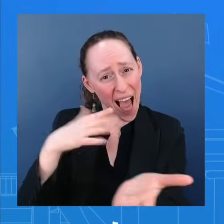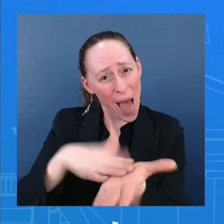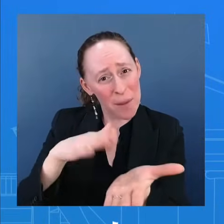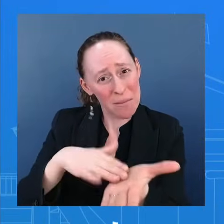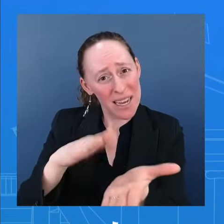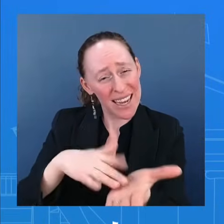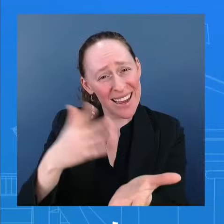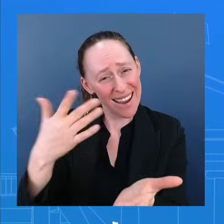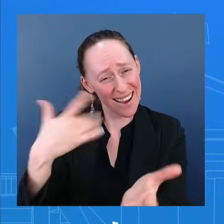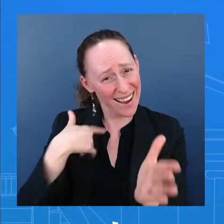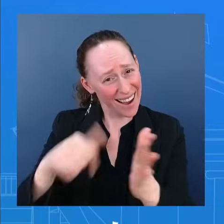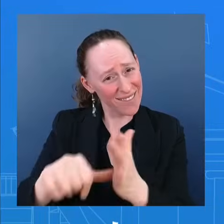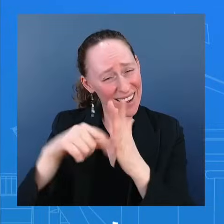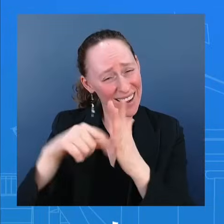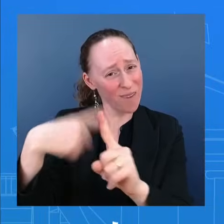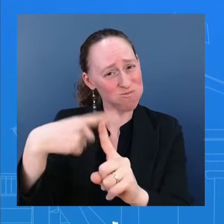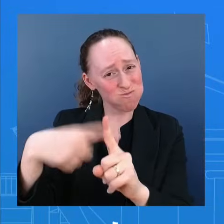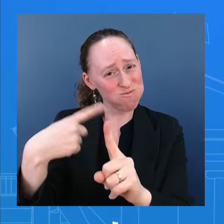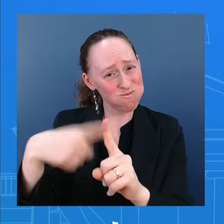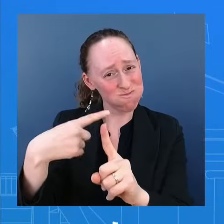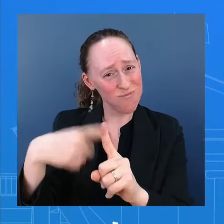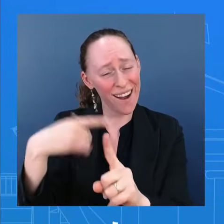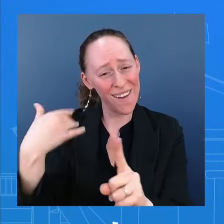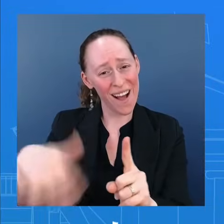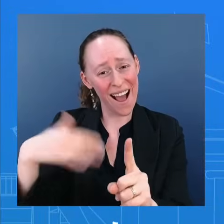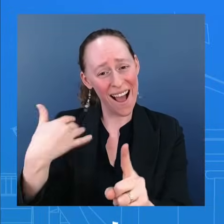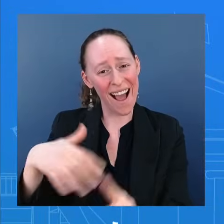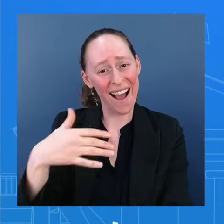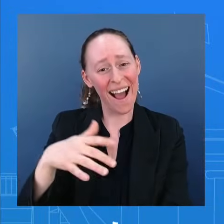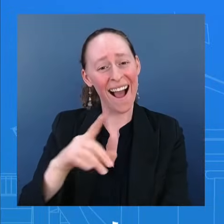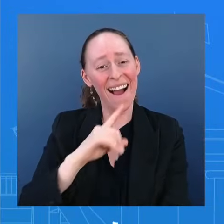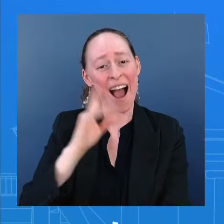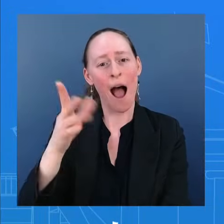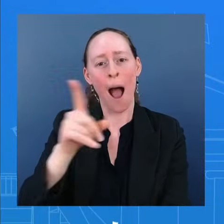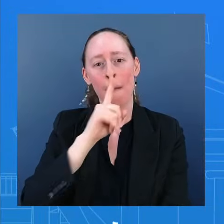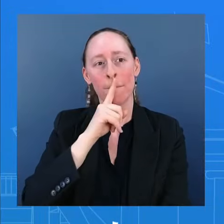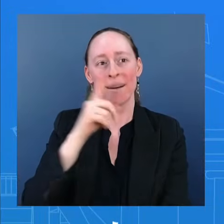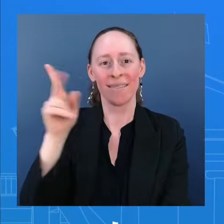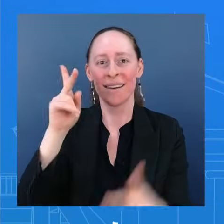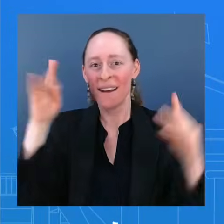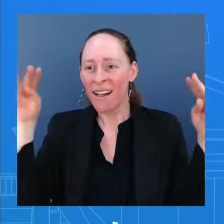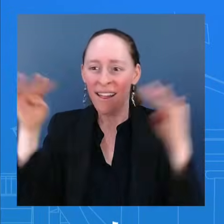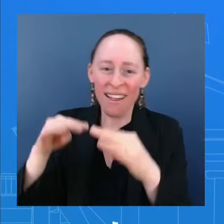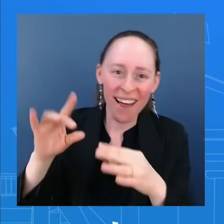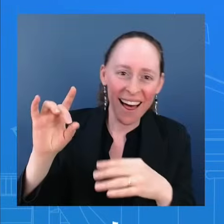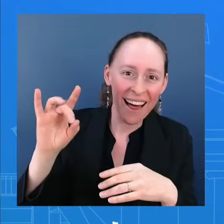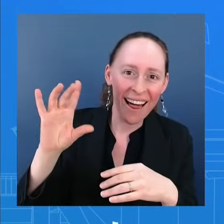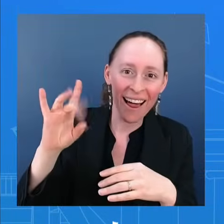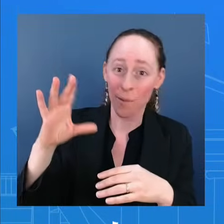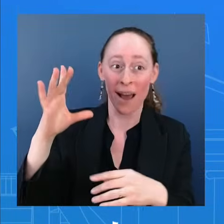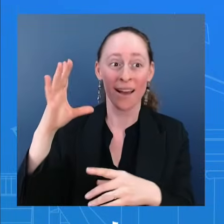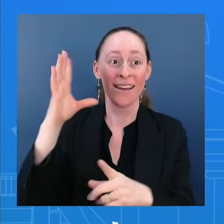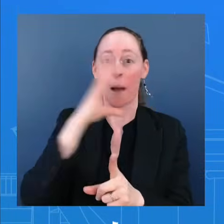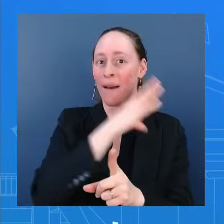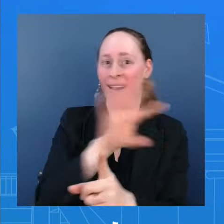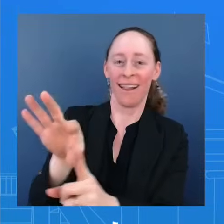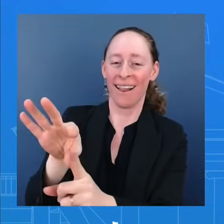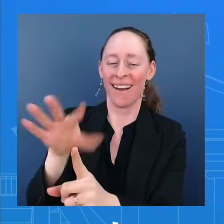That's what I meant. I meant "Don't talk to me." The Press: Ms. Jean-Pierre: I appreciate you, Rodney. Thank you for what you do.